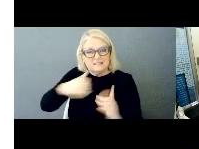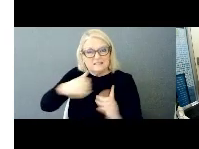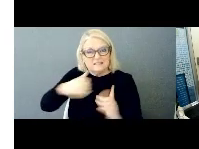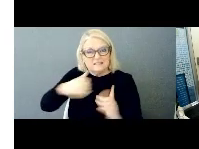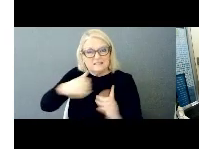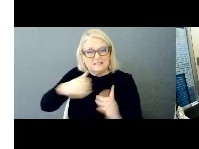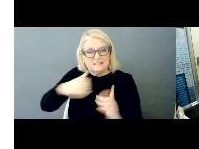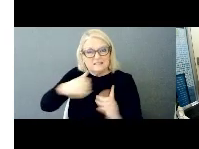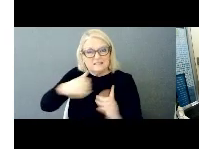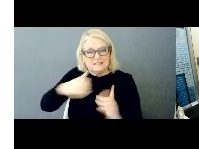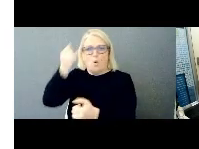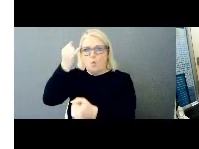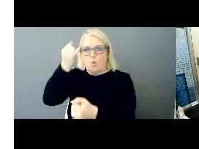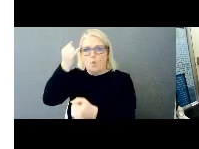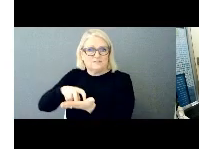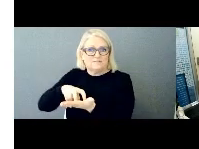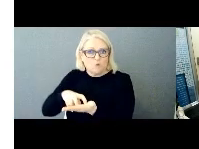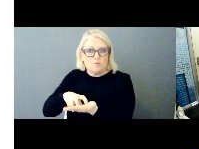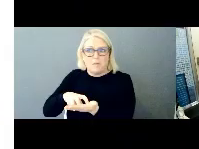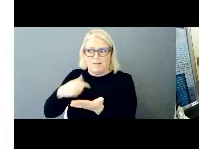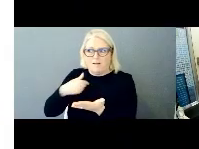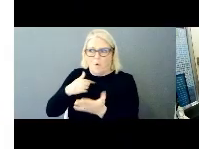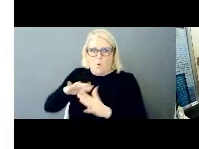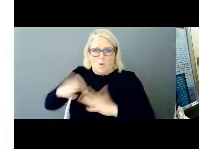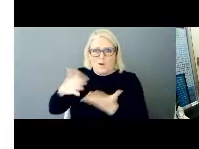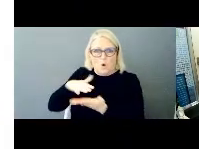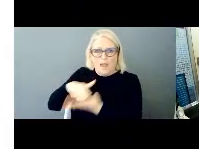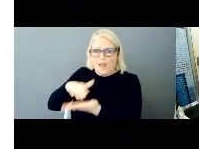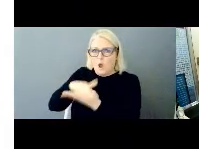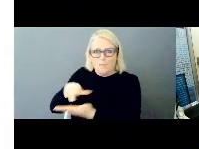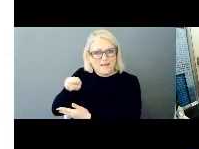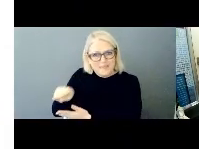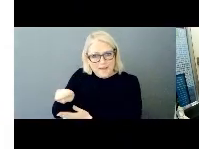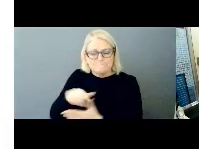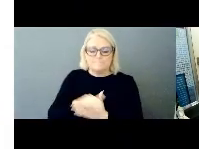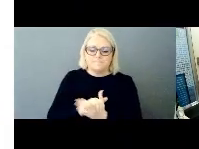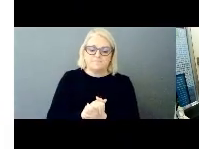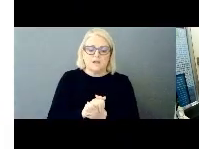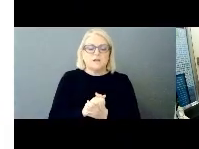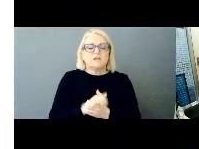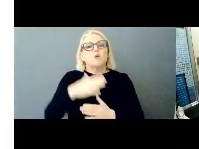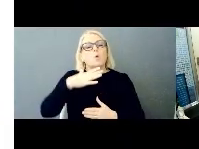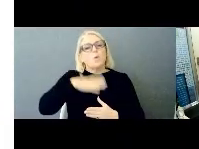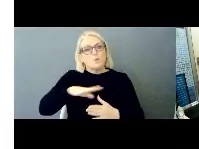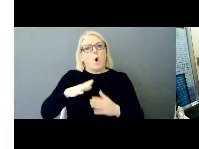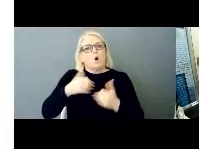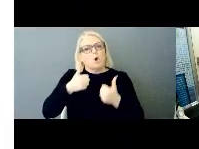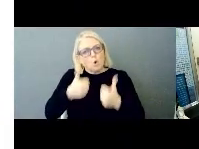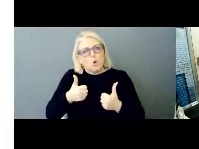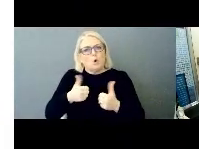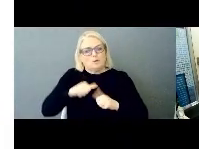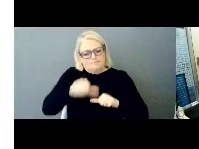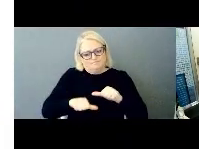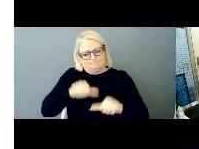This is now the Victorian Centre for Health Leadership for Children in Care and Pathways to Good Health for Children in Out-of-Home Care